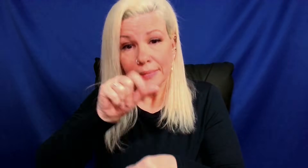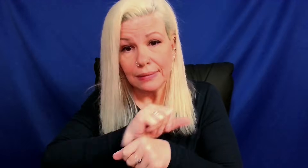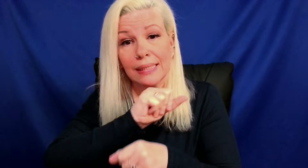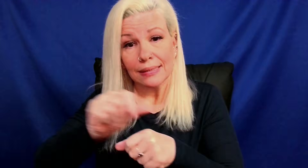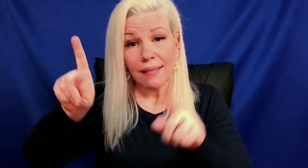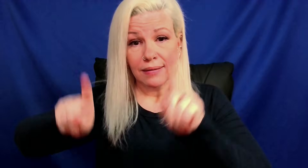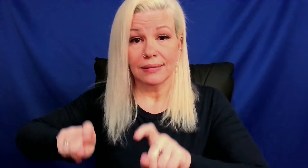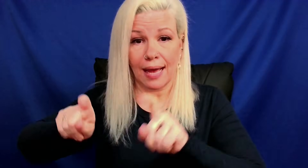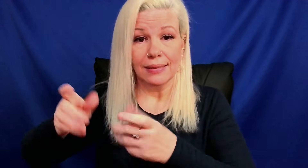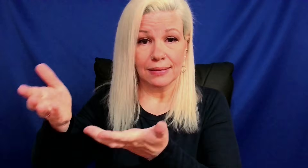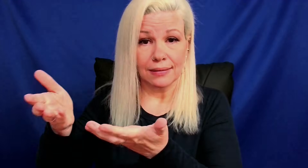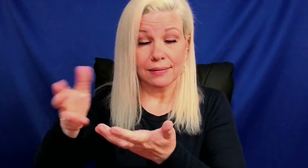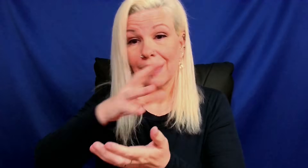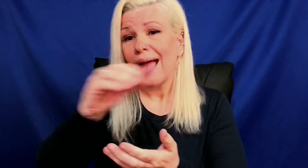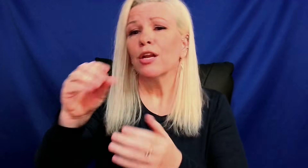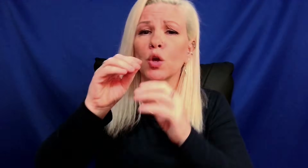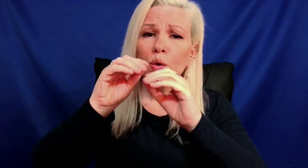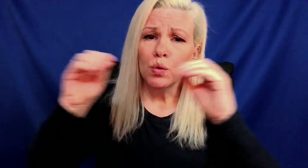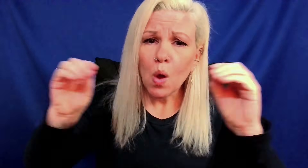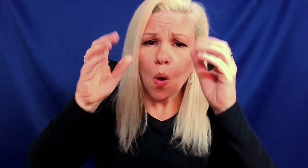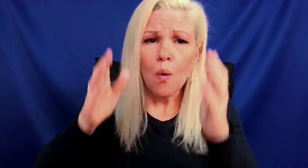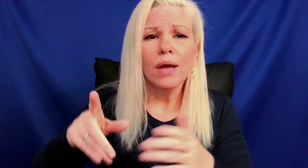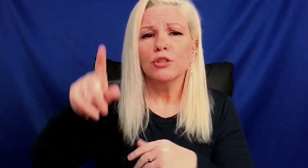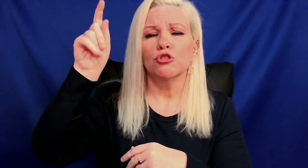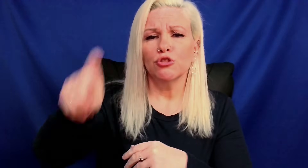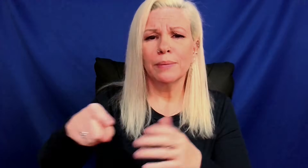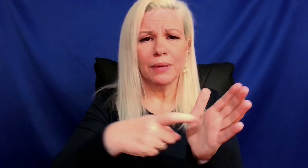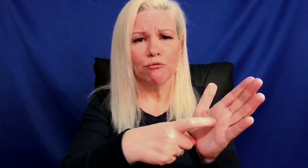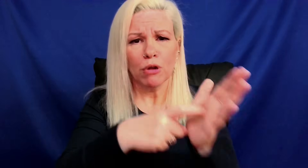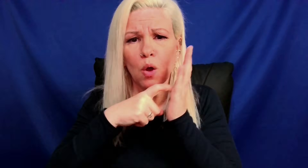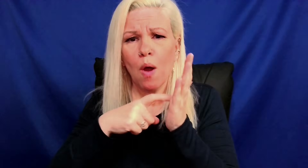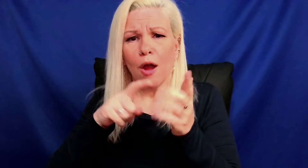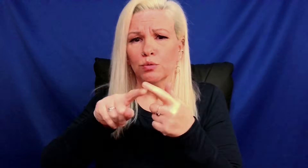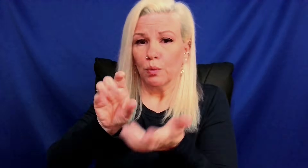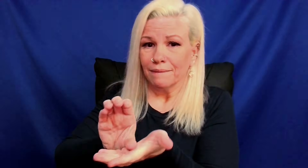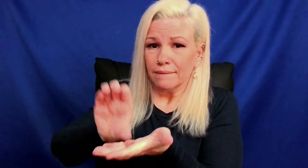to fund a system that refuses to follow testing standards.